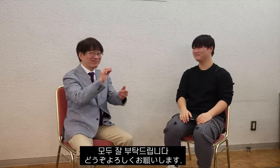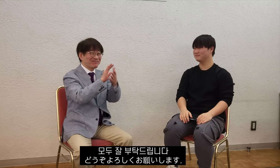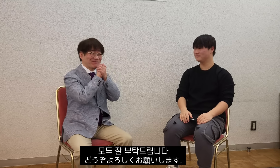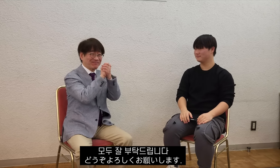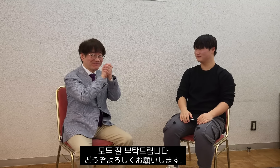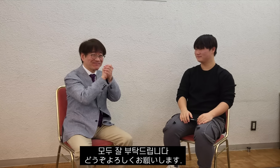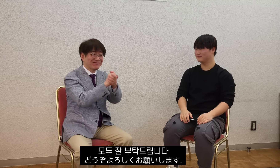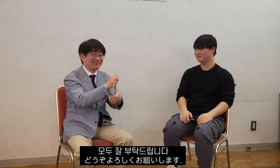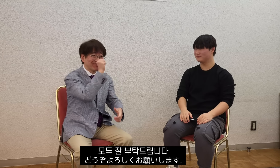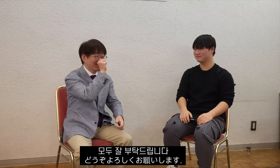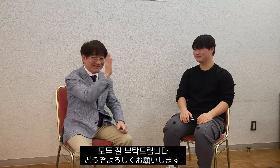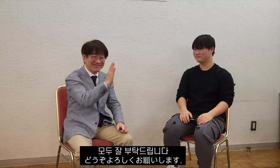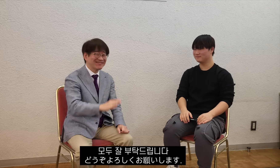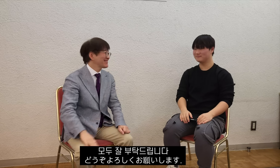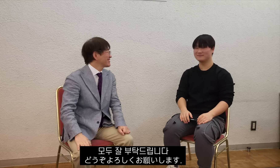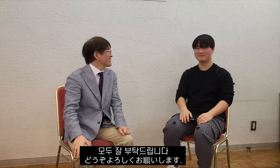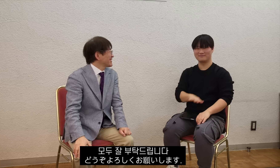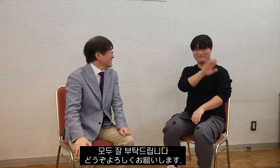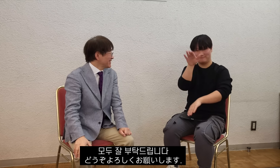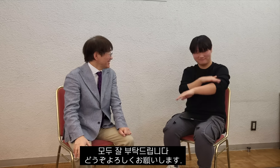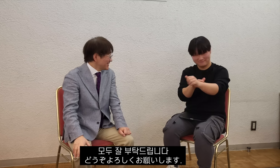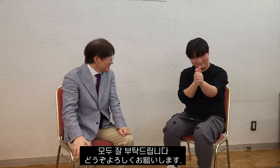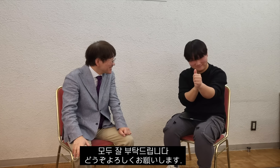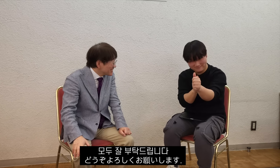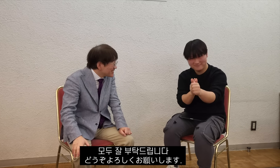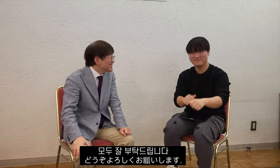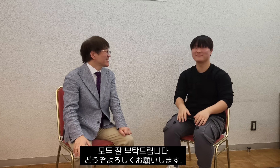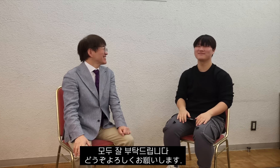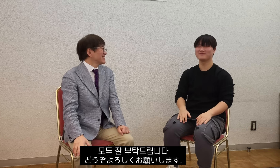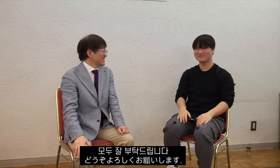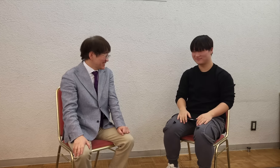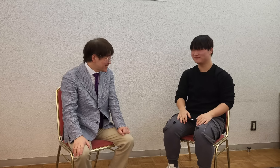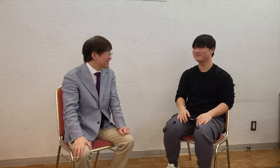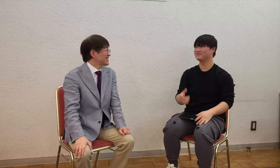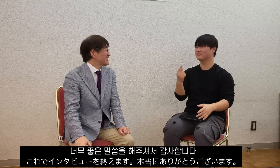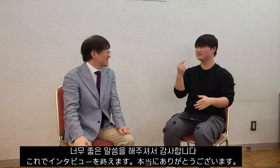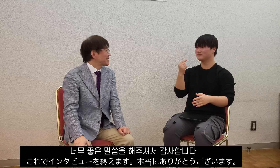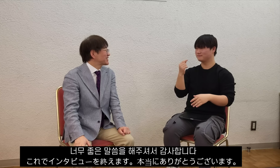I wish you all the best.